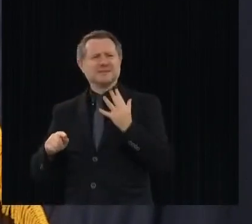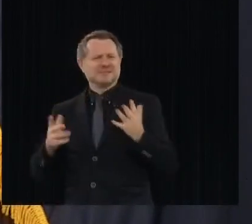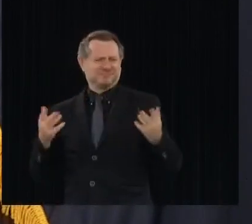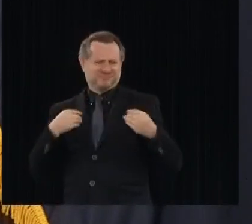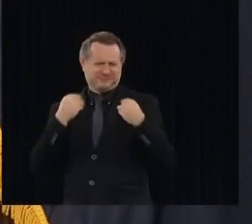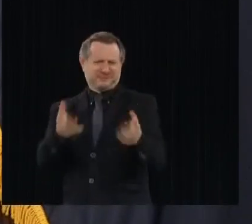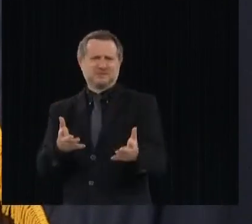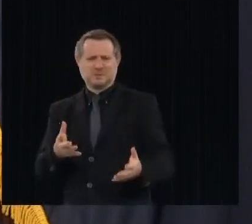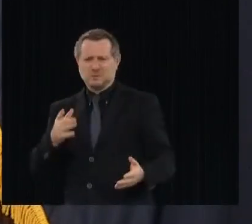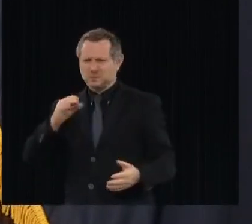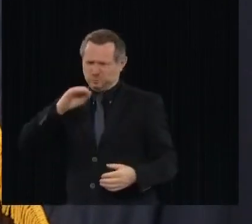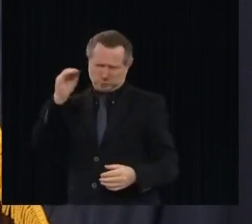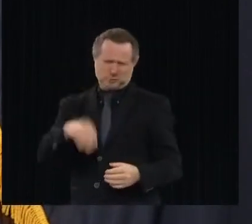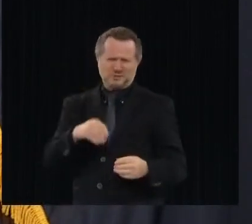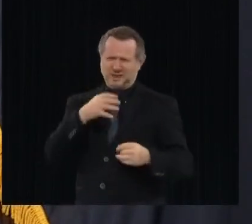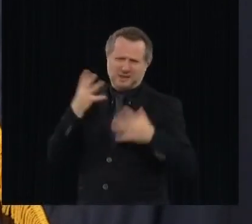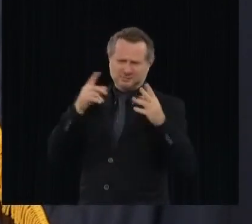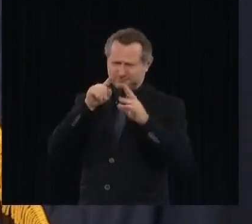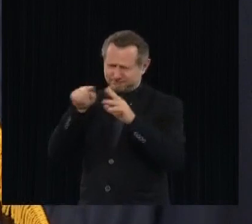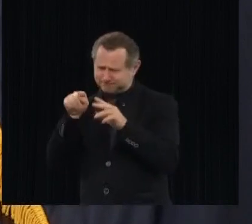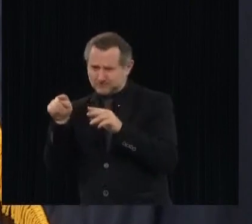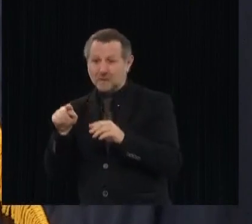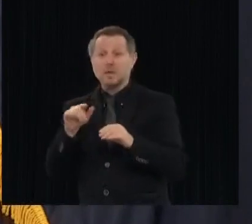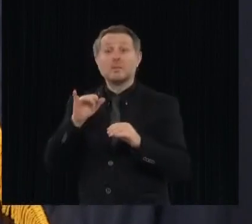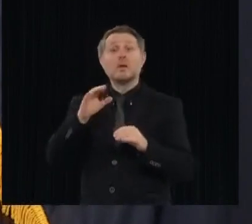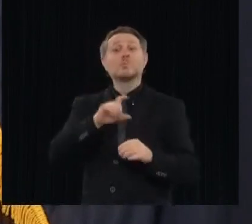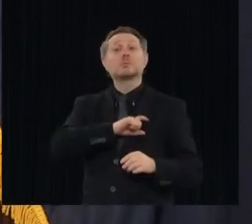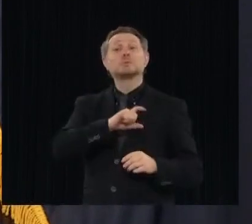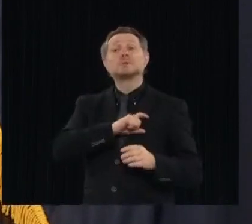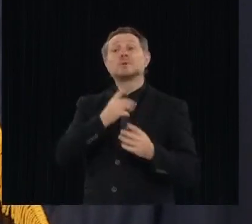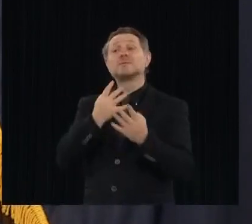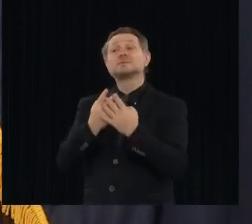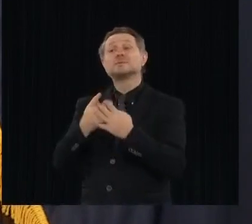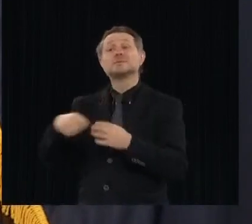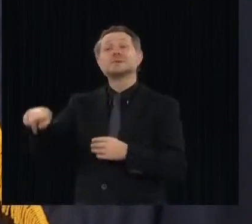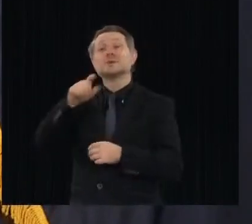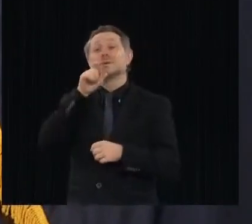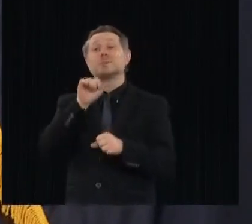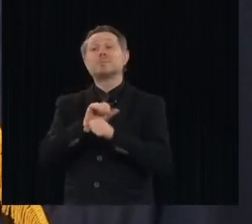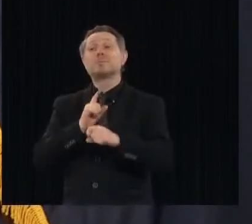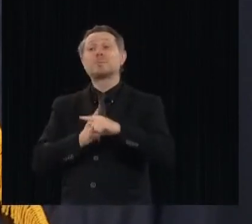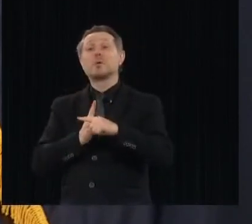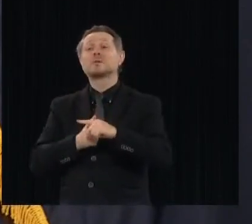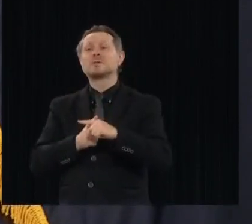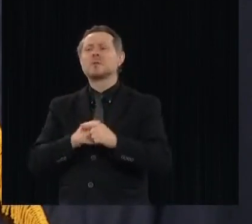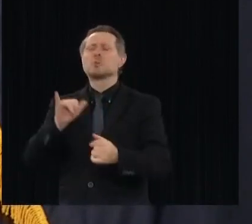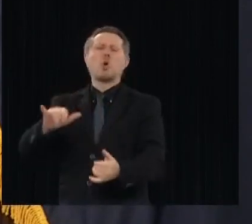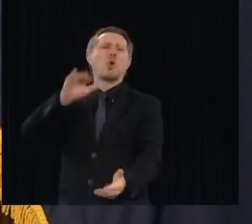WE'VE DONE EXTENSIVE TESTING OF PERSONNEL AT A HIGHER